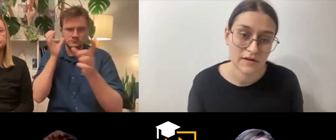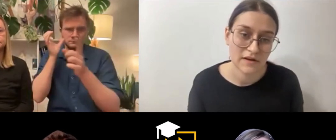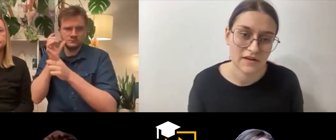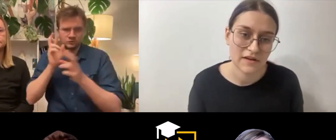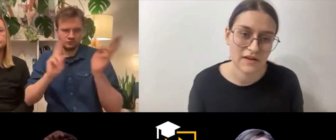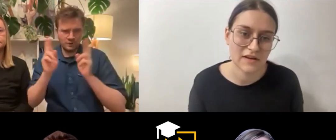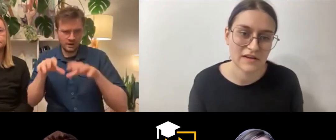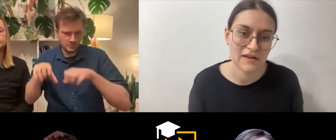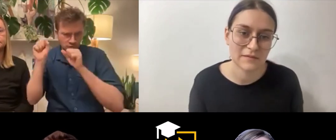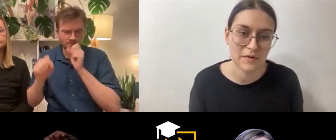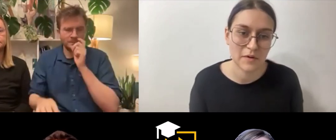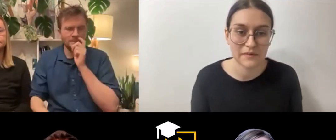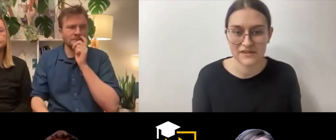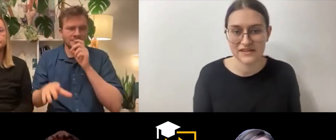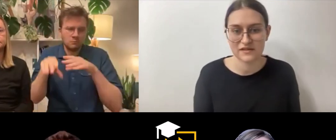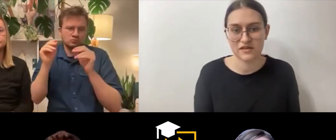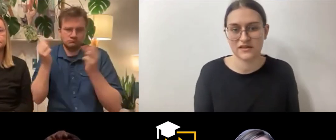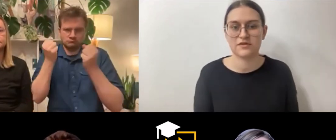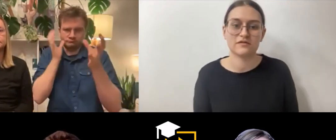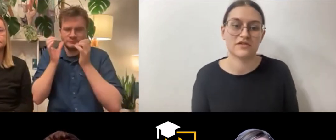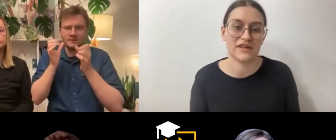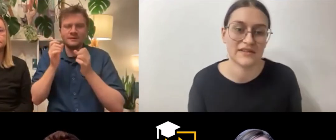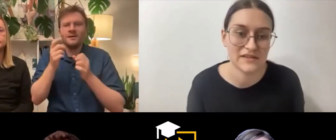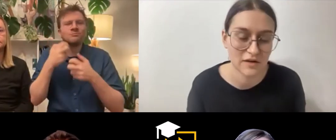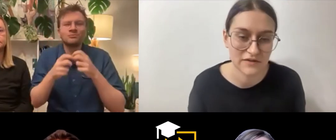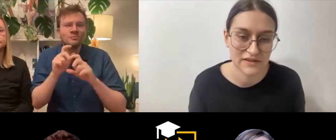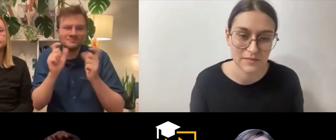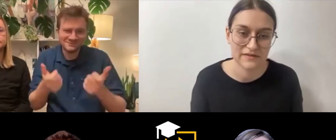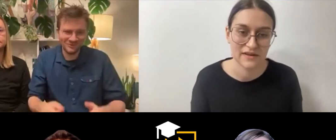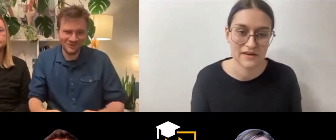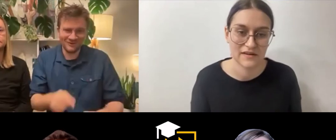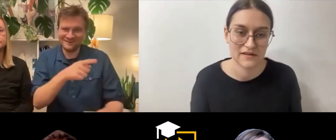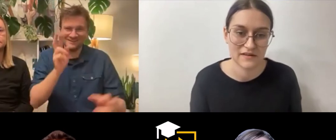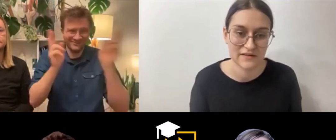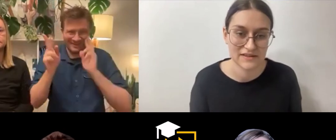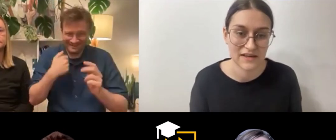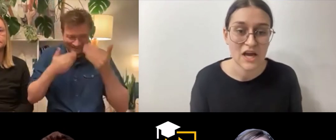At first, I was surprised there were so many new sounds.